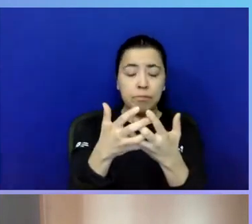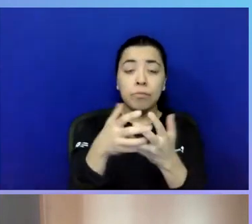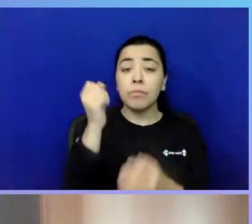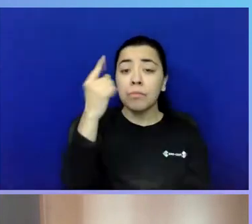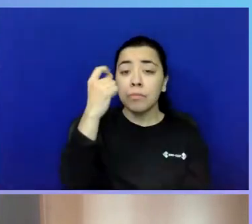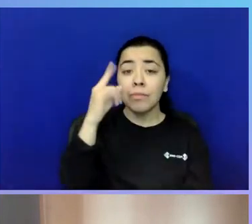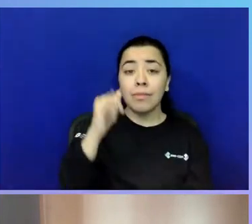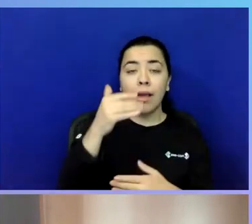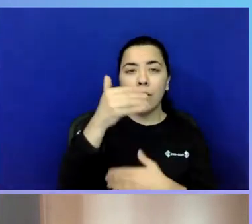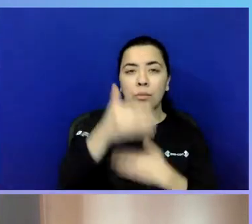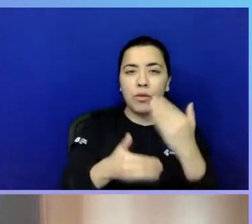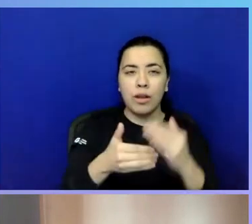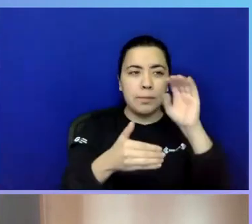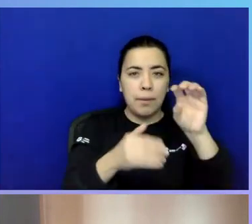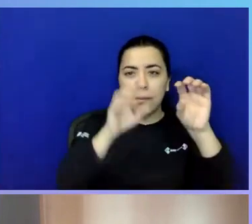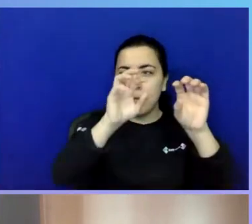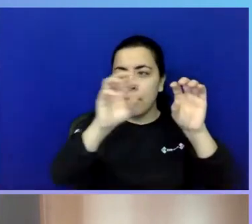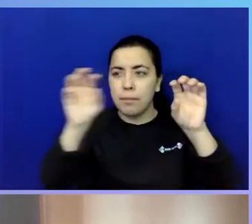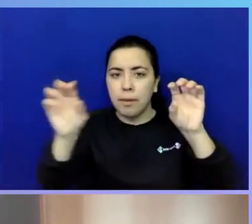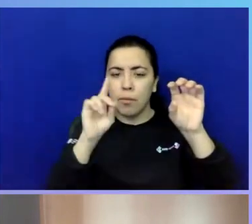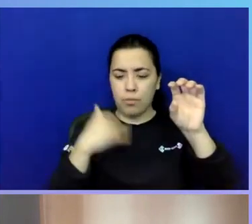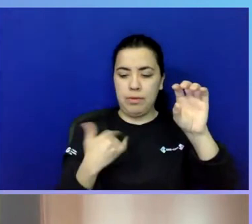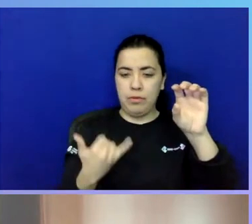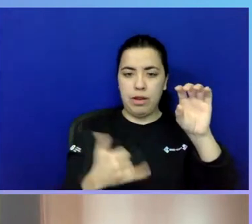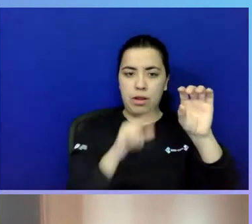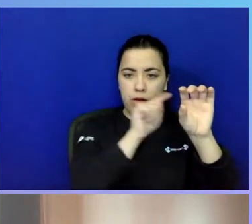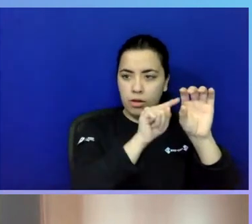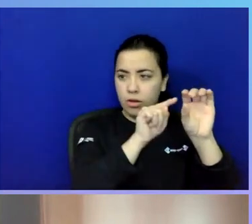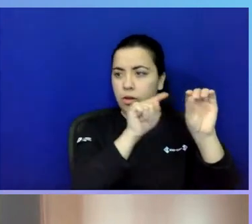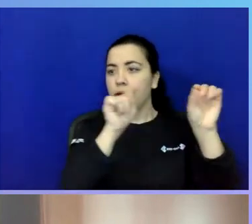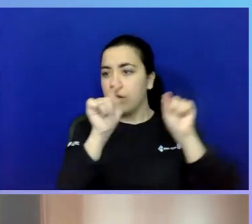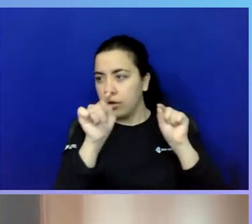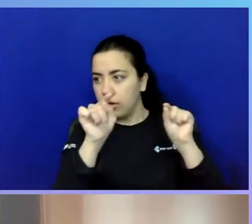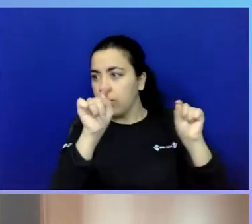components from our design system. So throughout the migration, we followed the development guidelines for all